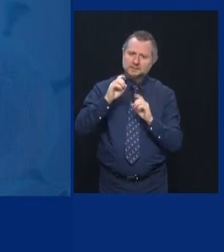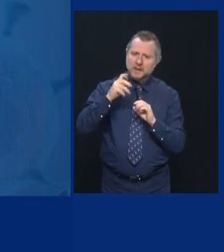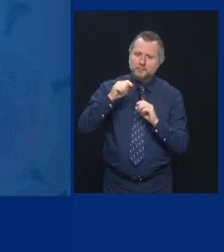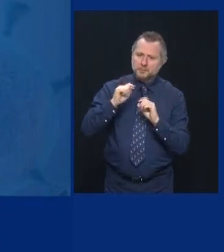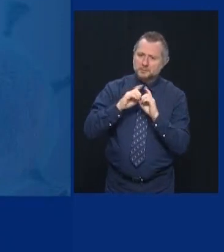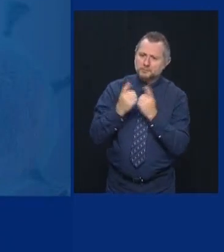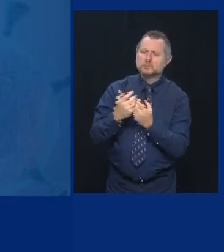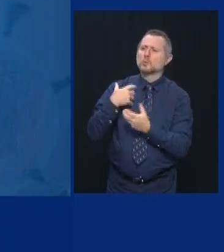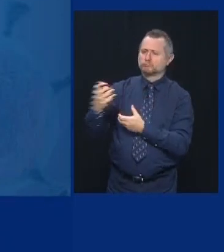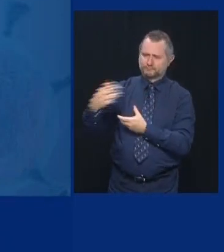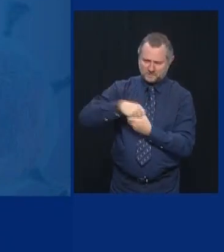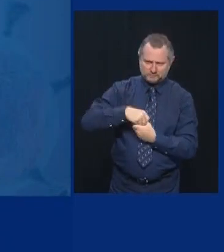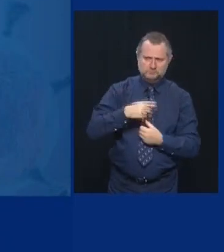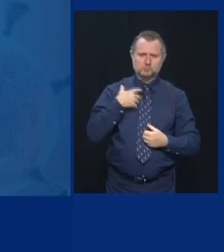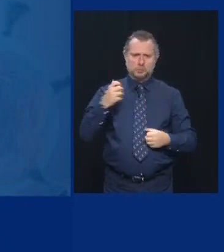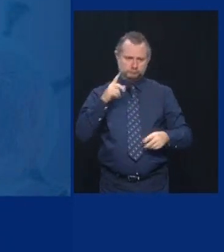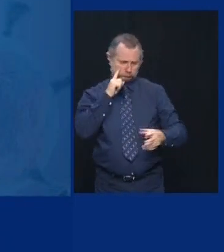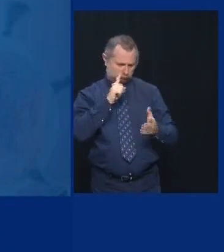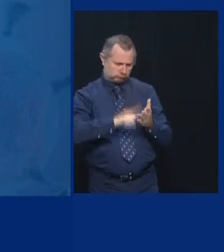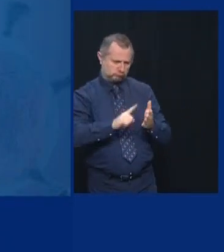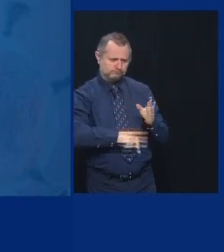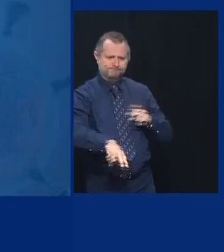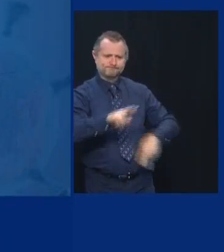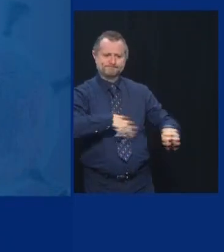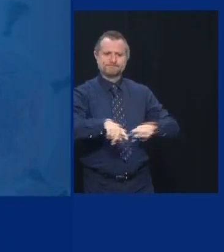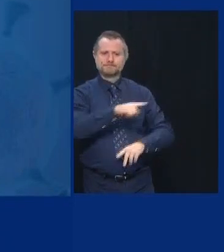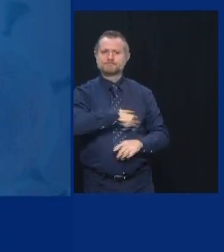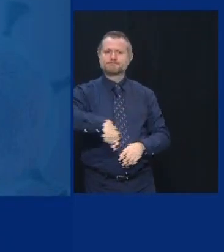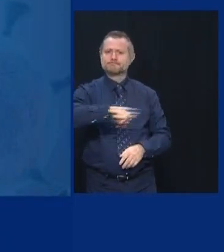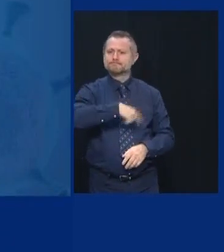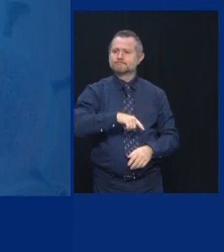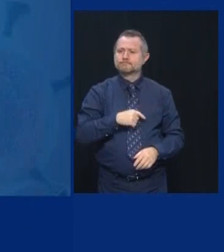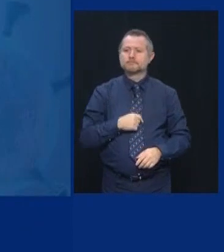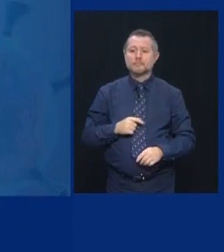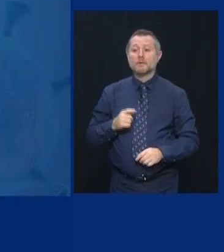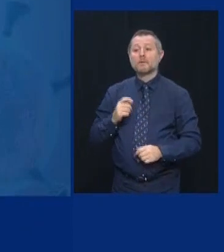MOST OF THIS ENFORCEMENT IS GOING TO BE DONE BY HEALTH DEPARTMENT OFFICIALS, OTHER